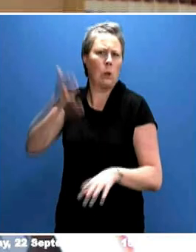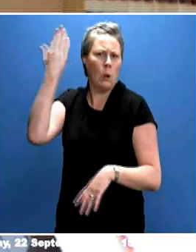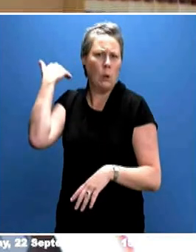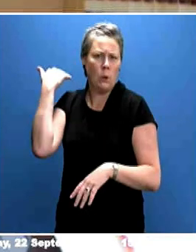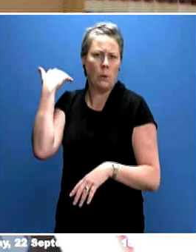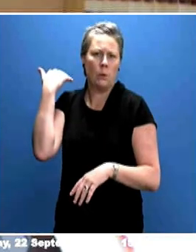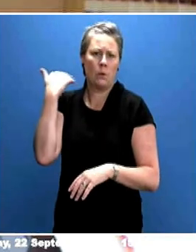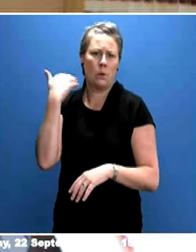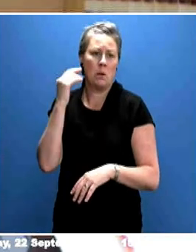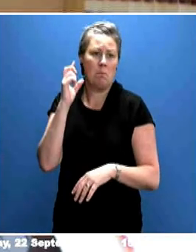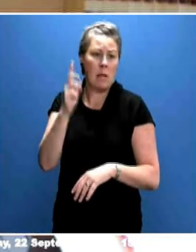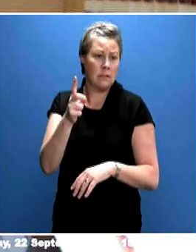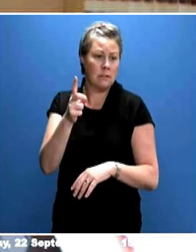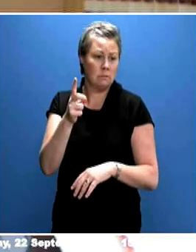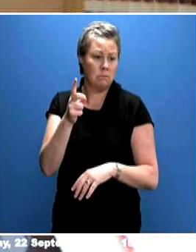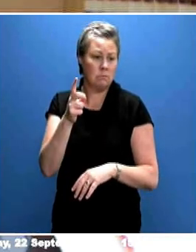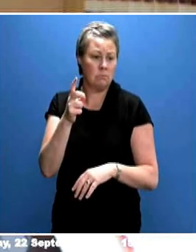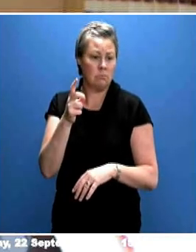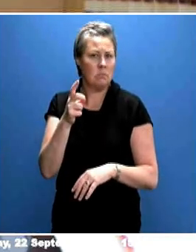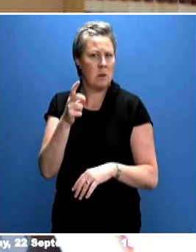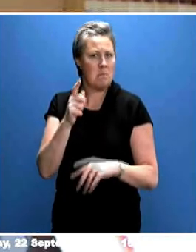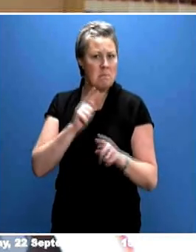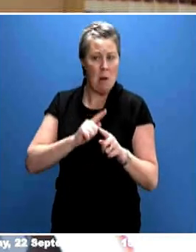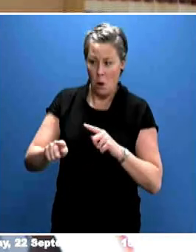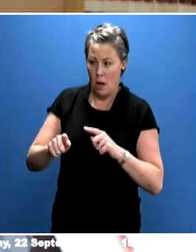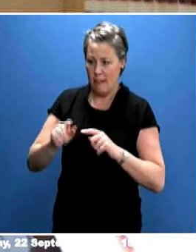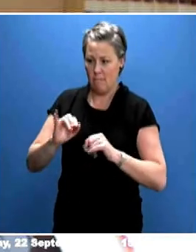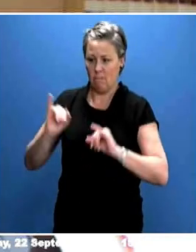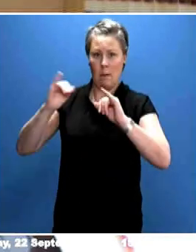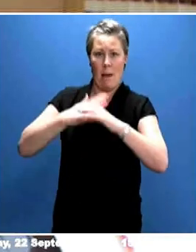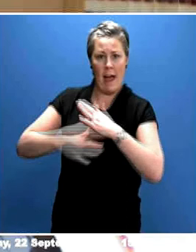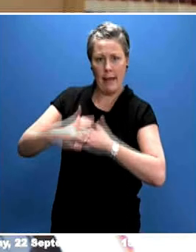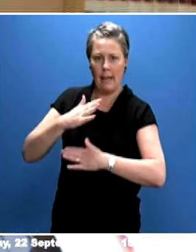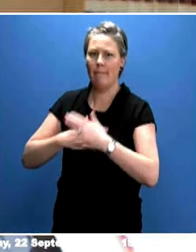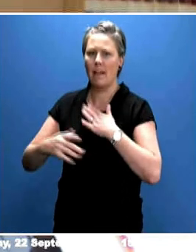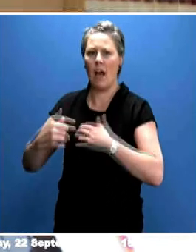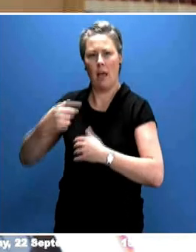but certainly we managed most of the behaviour within the Centre and with our